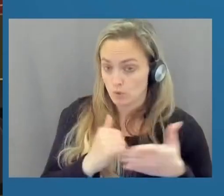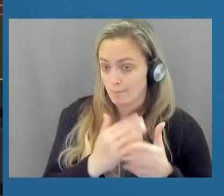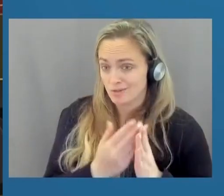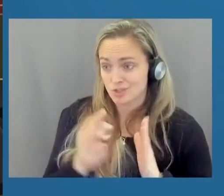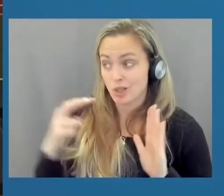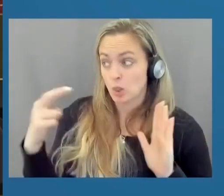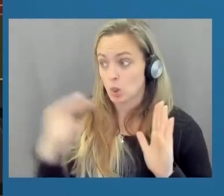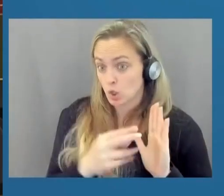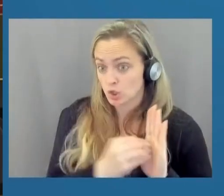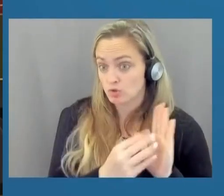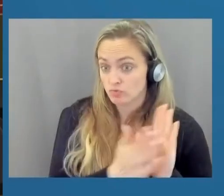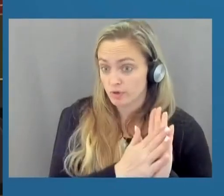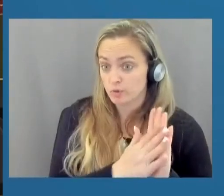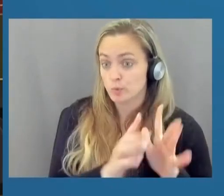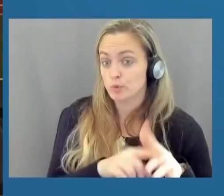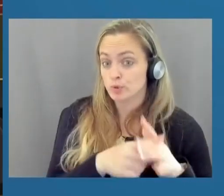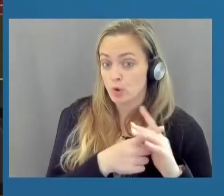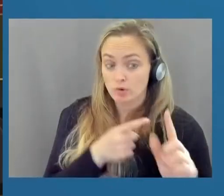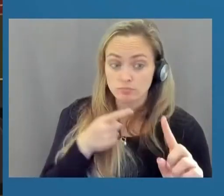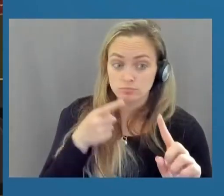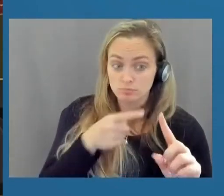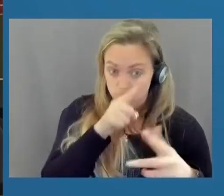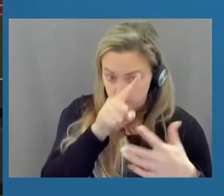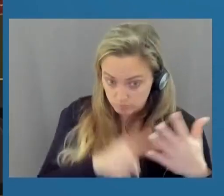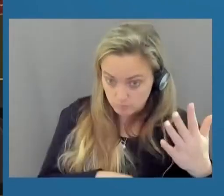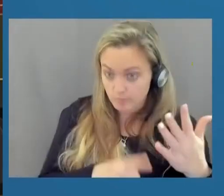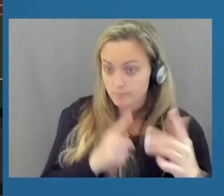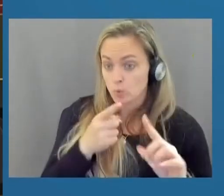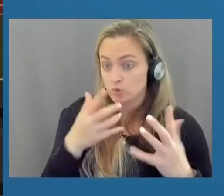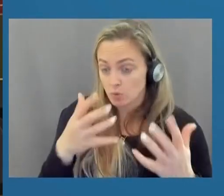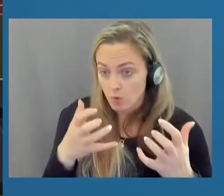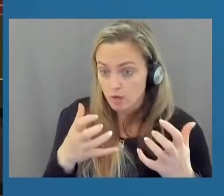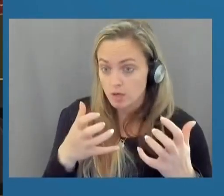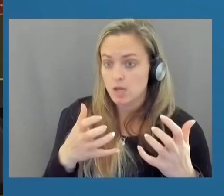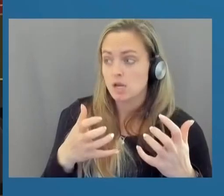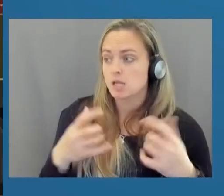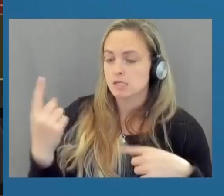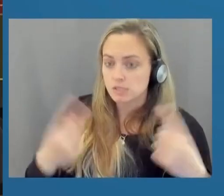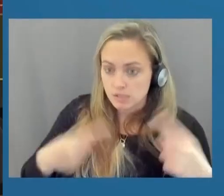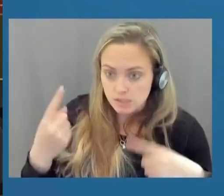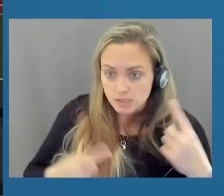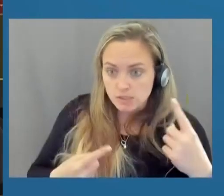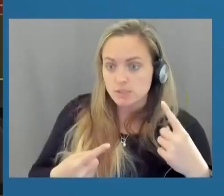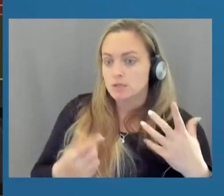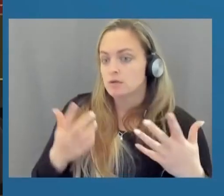of what I started out to do and all the hostility or dissension or criticism